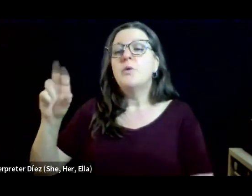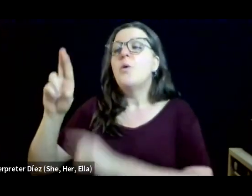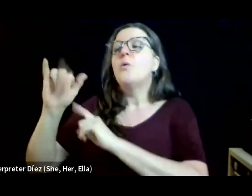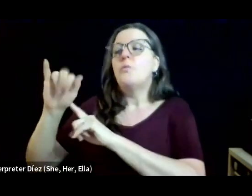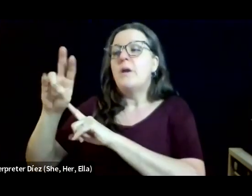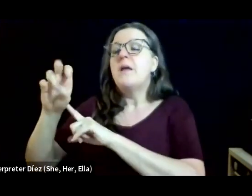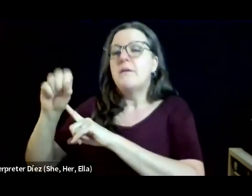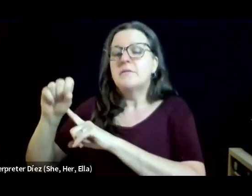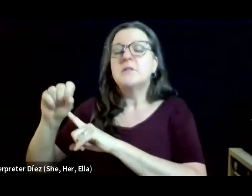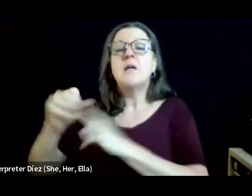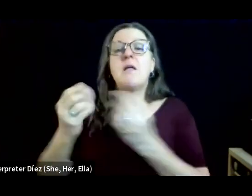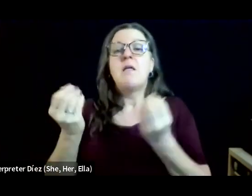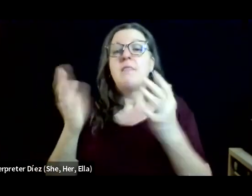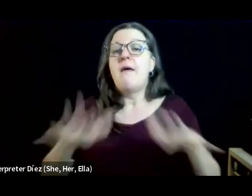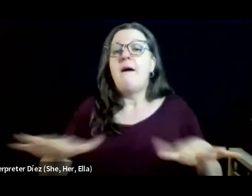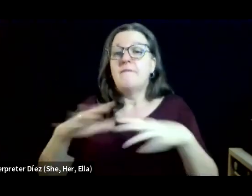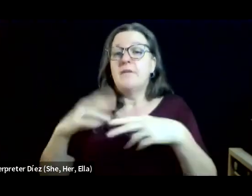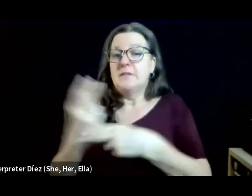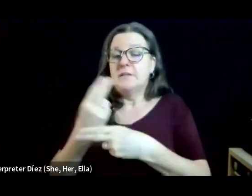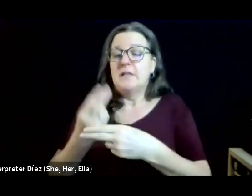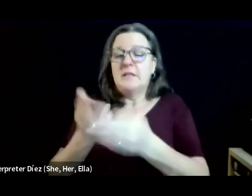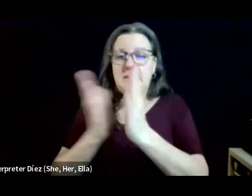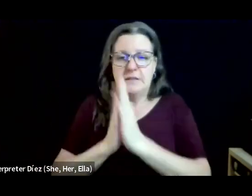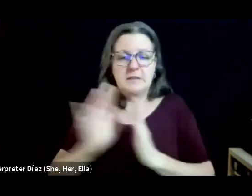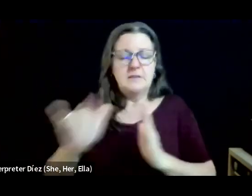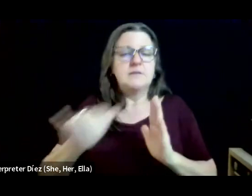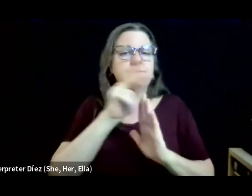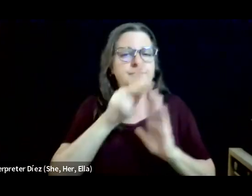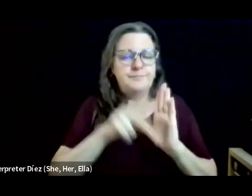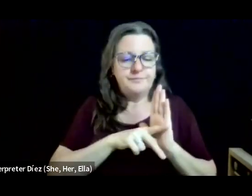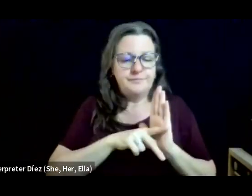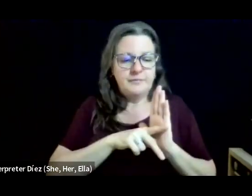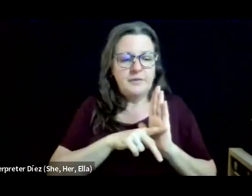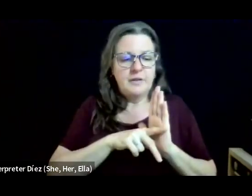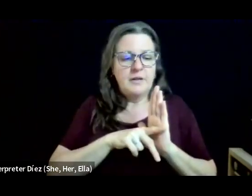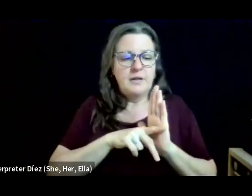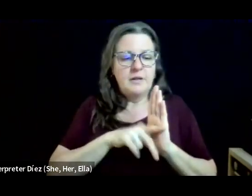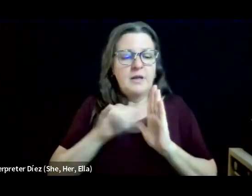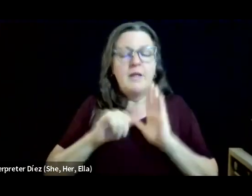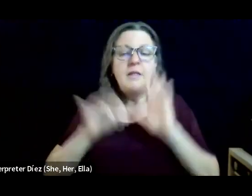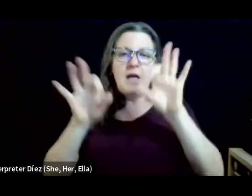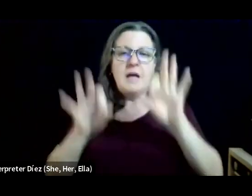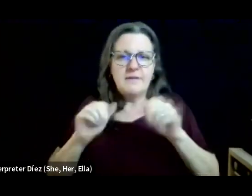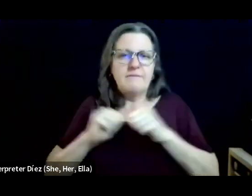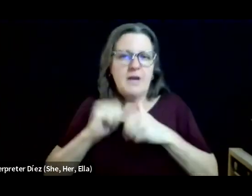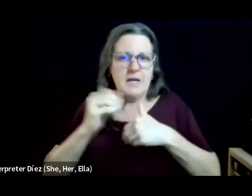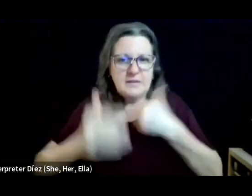This is a policy that defines that process. So this is the Board policy thrn